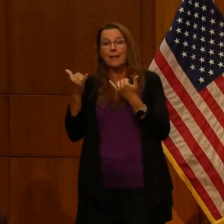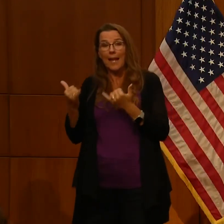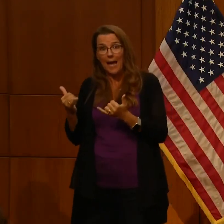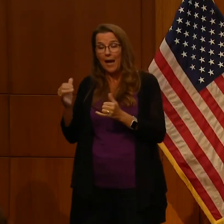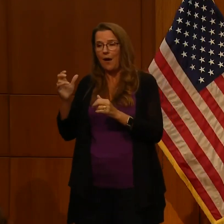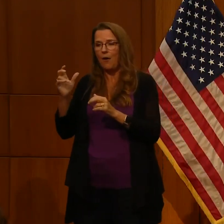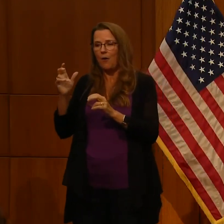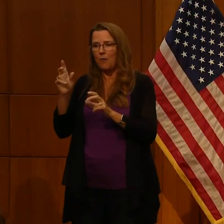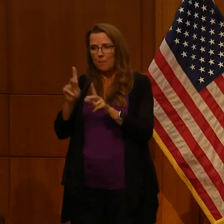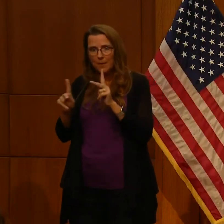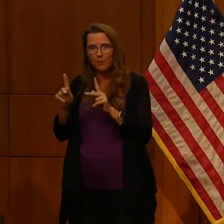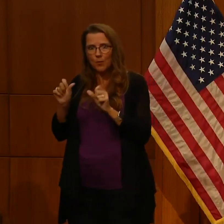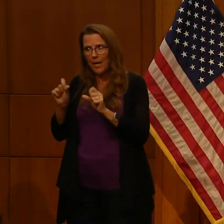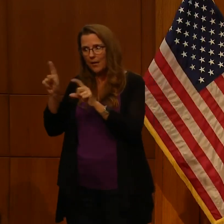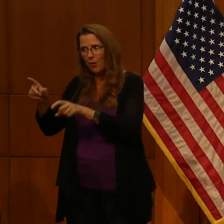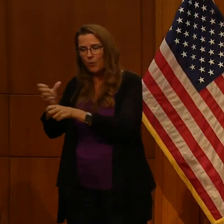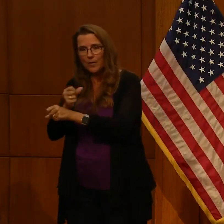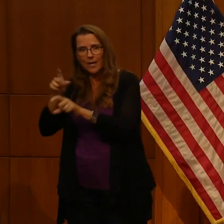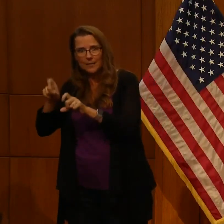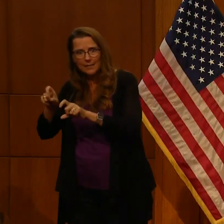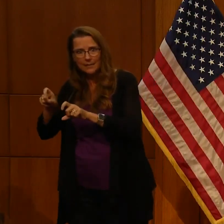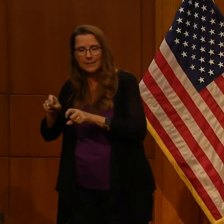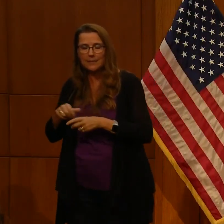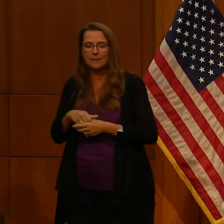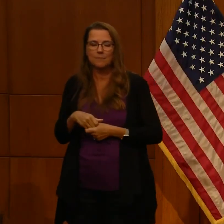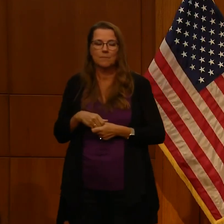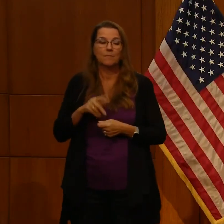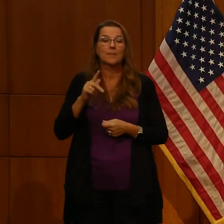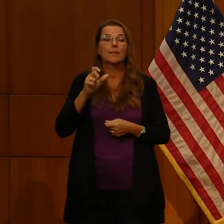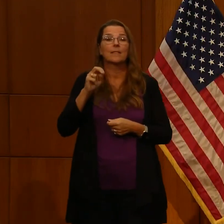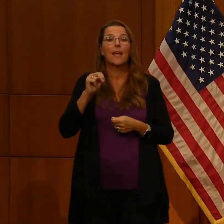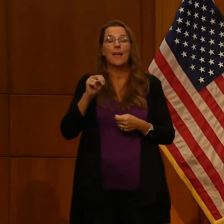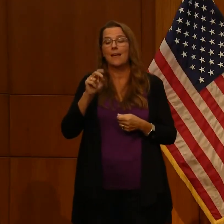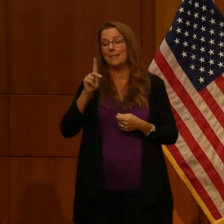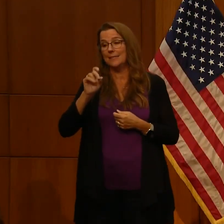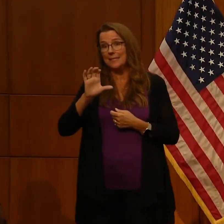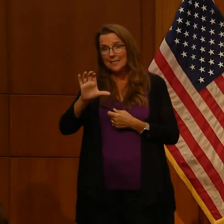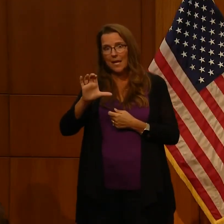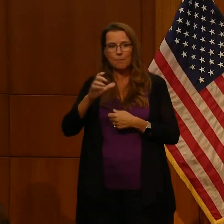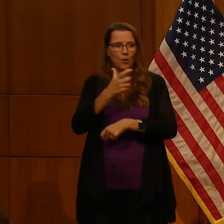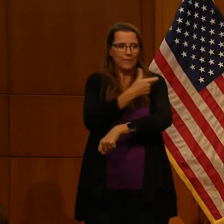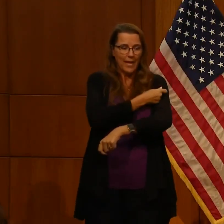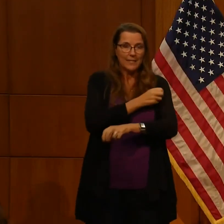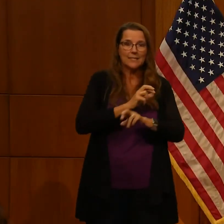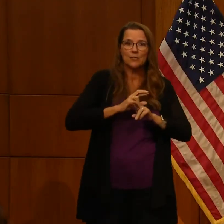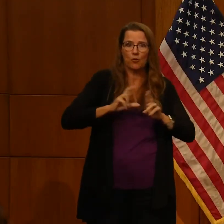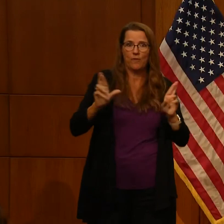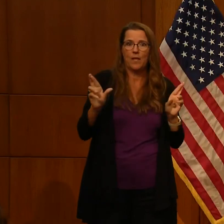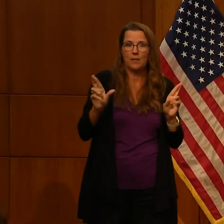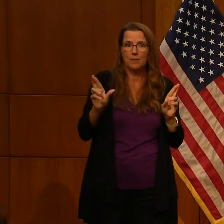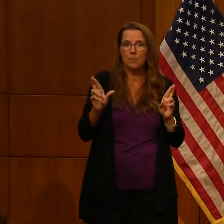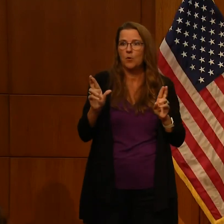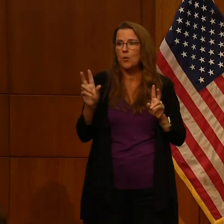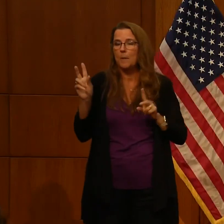WERE ABLE TO ACCOMPLISH THAT. SO NOW. INDIVIDUALS CAN GO OUT